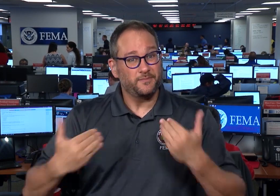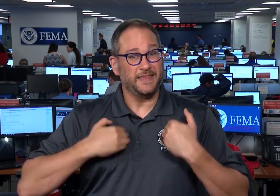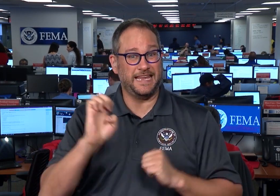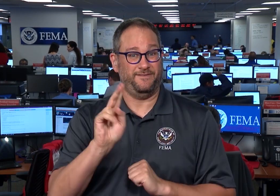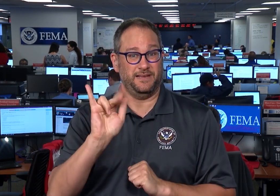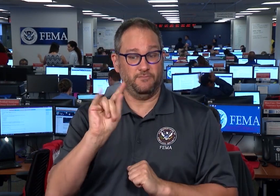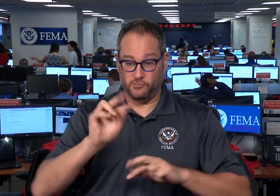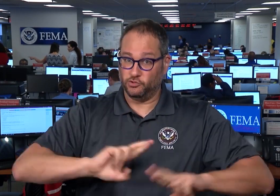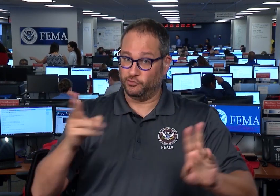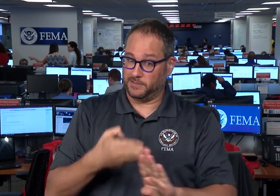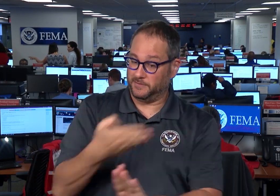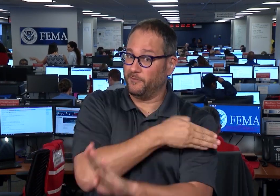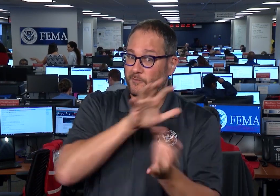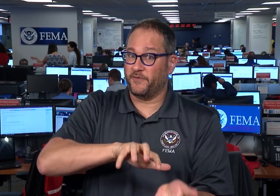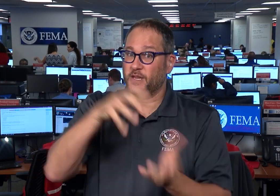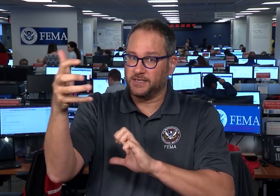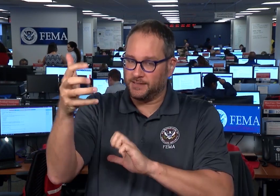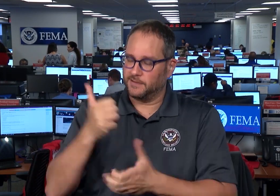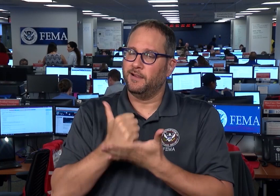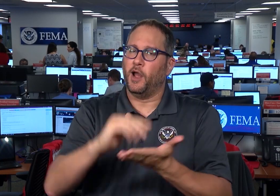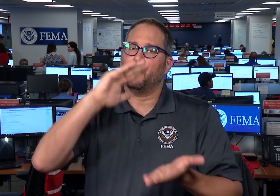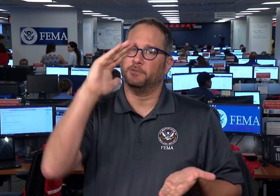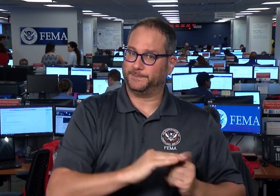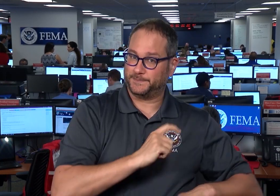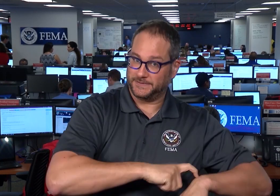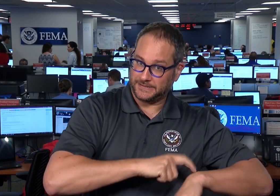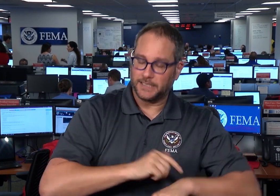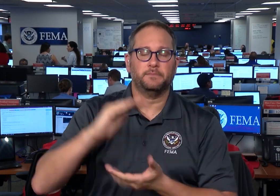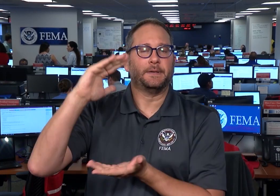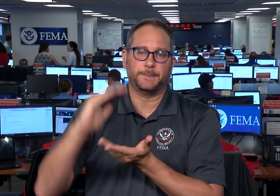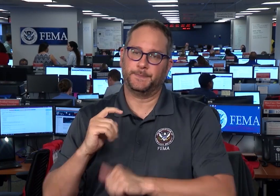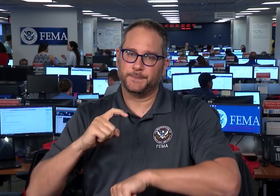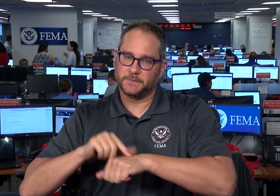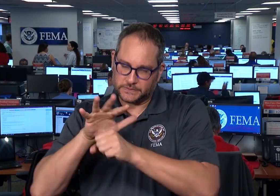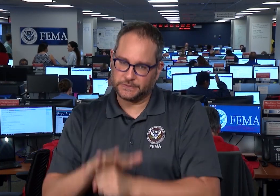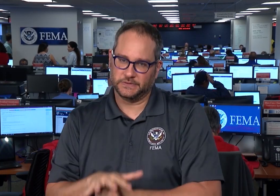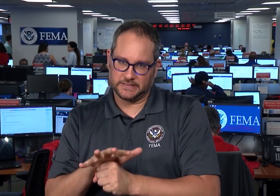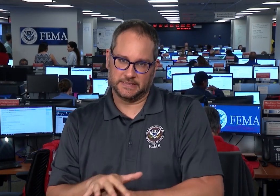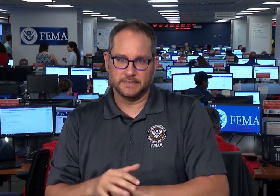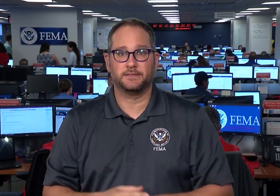Having your emergency kit prepared before a disaster helps to save time and reduces stress.